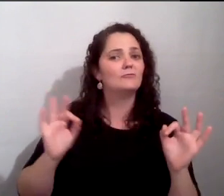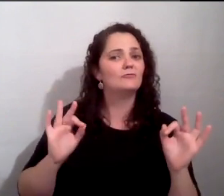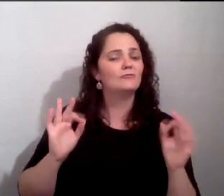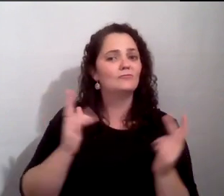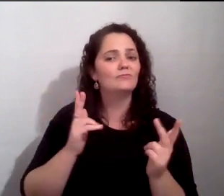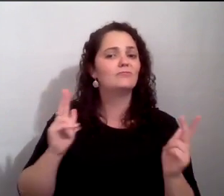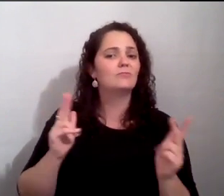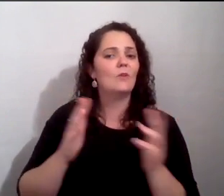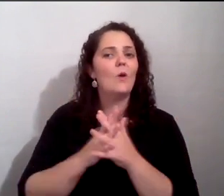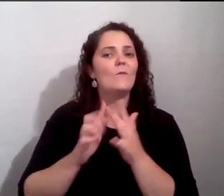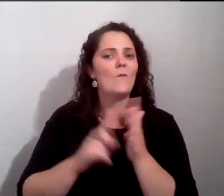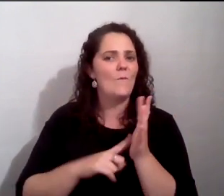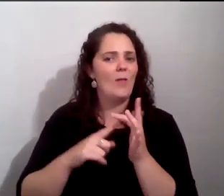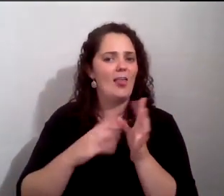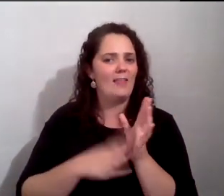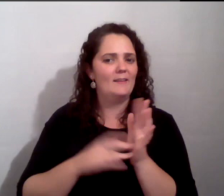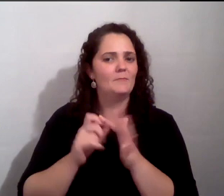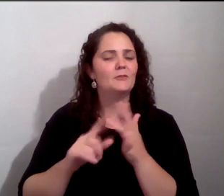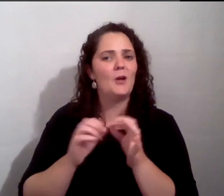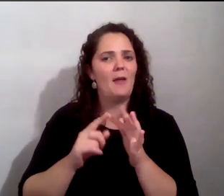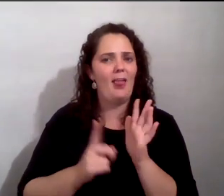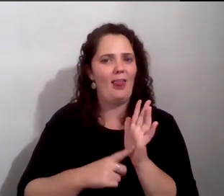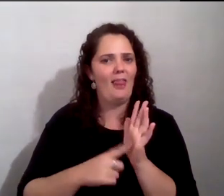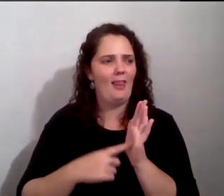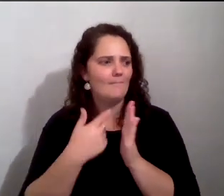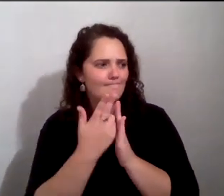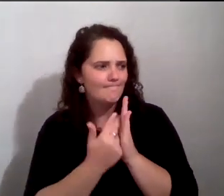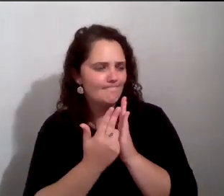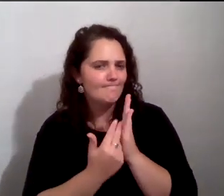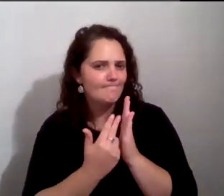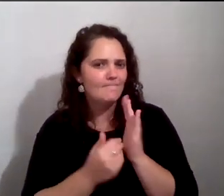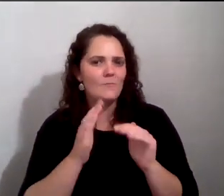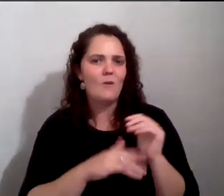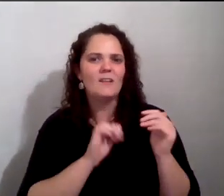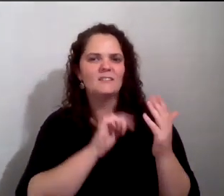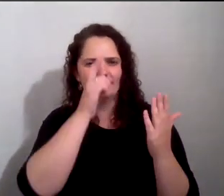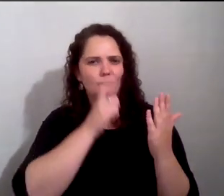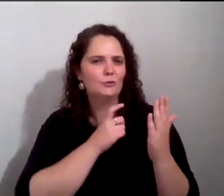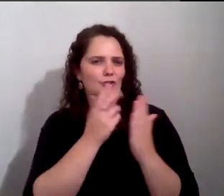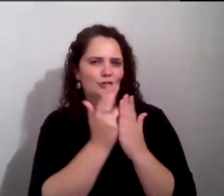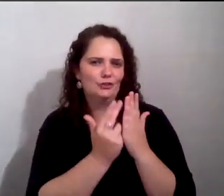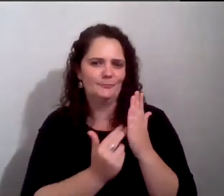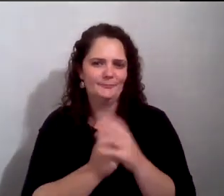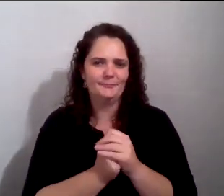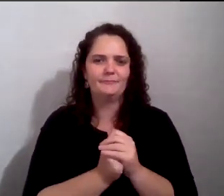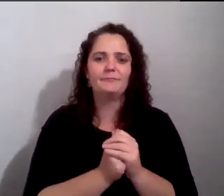course, a wonderful artist and a wonderful portraitist. Dobell's early sketches kind of give us no sense of what